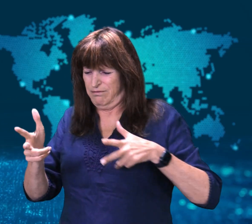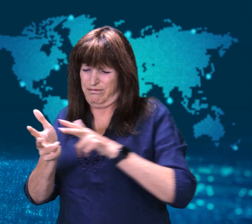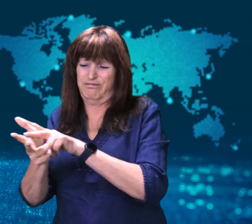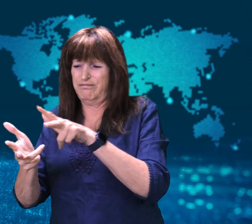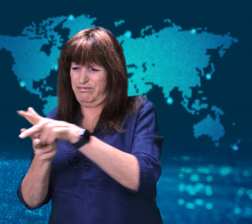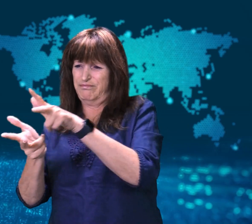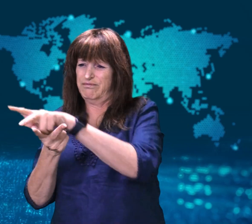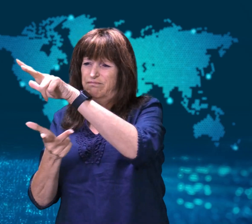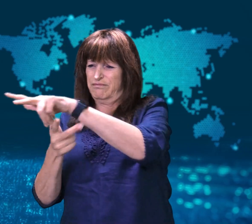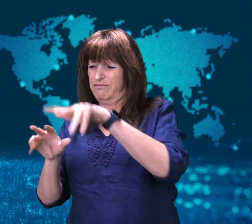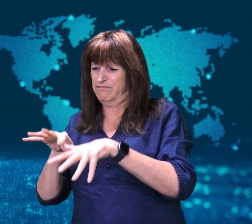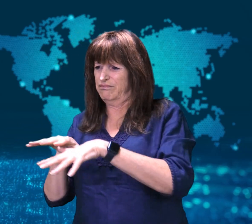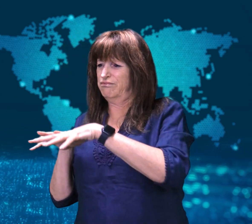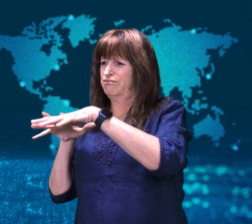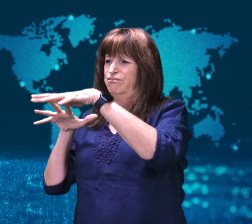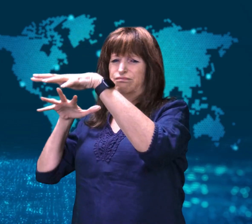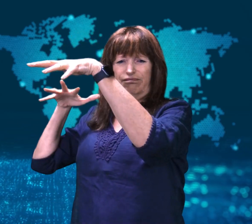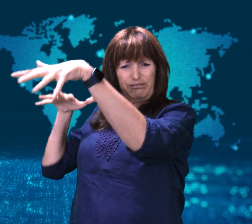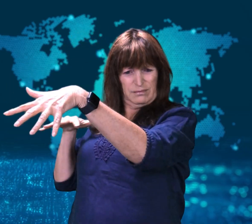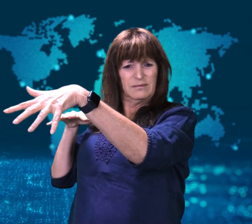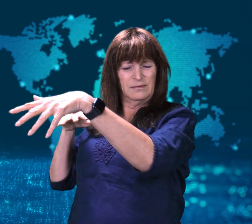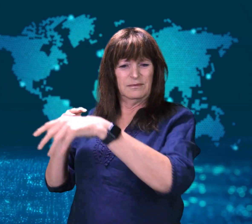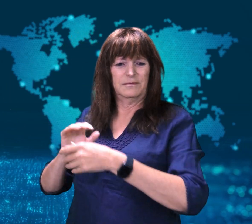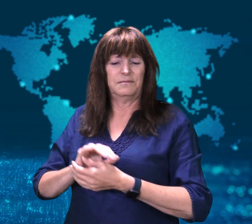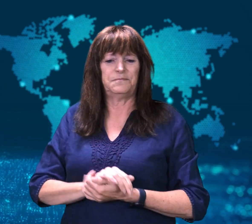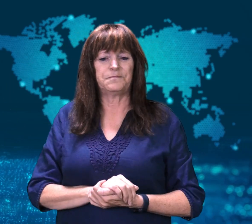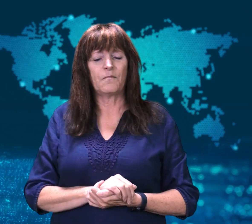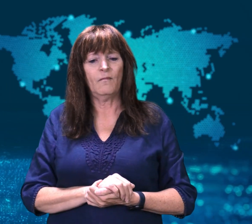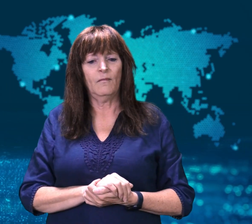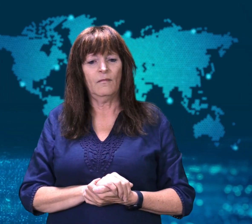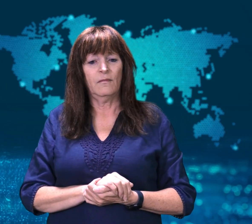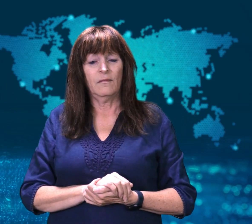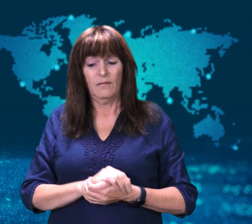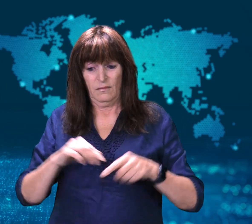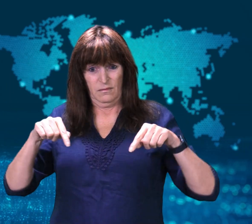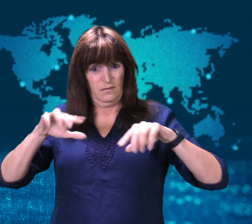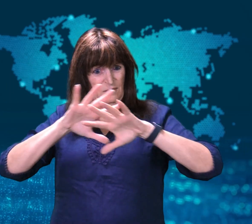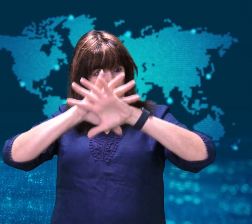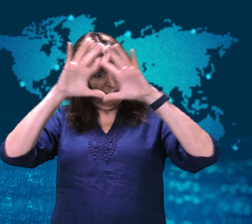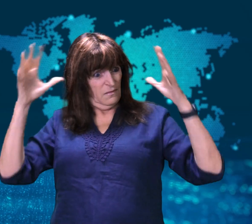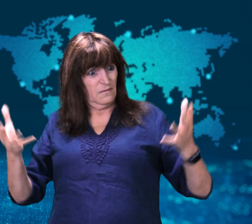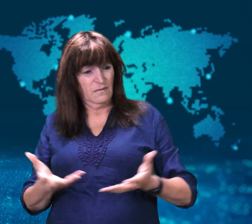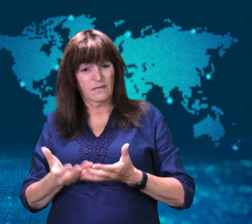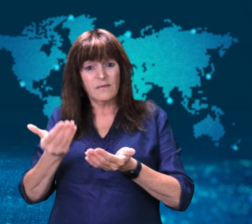Cars have been washed away and piled up.